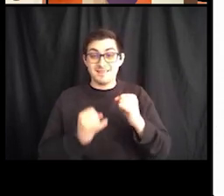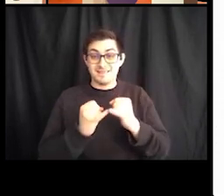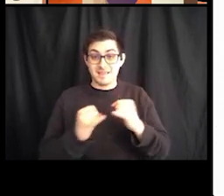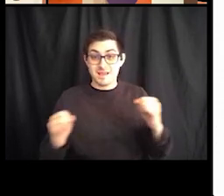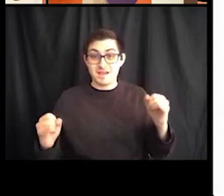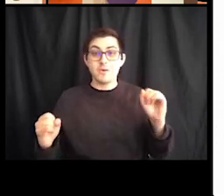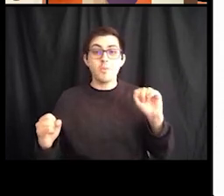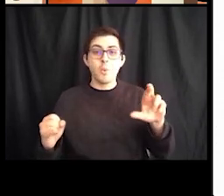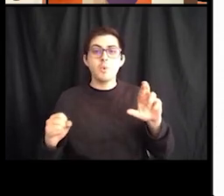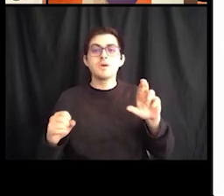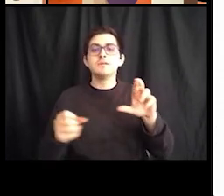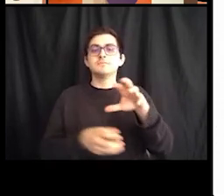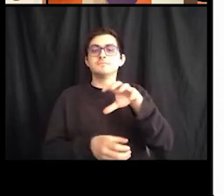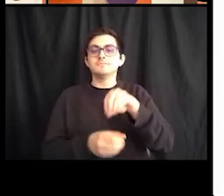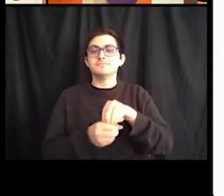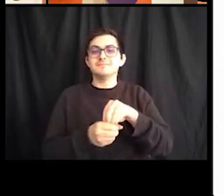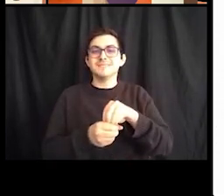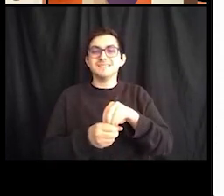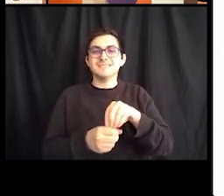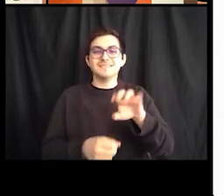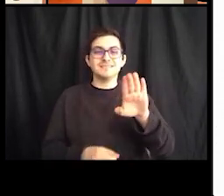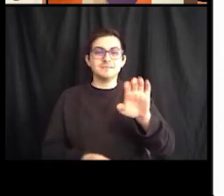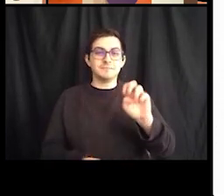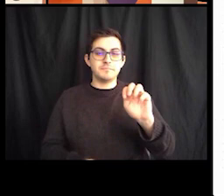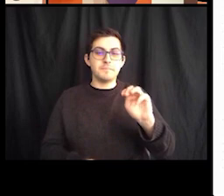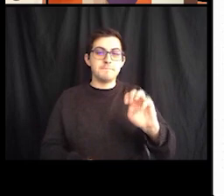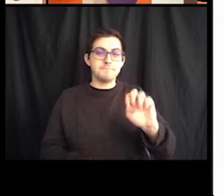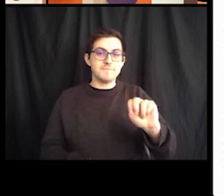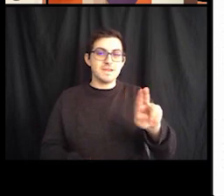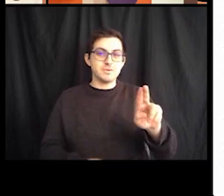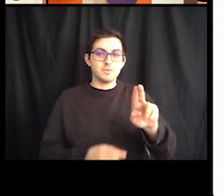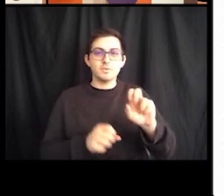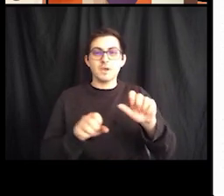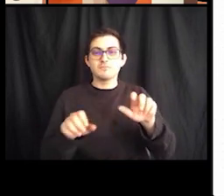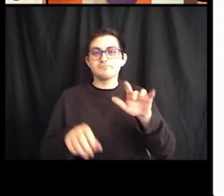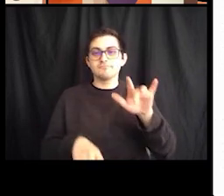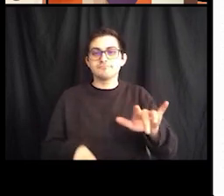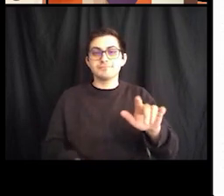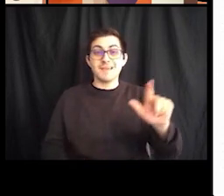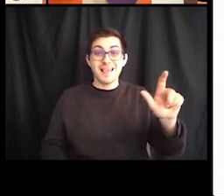to create straight lines directly. You can also connect anything together.